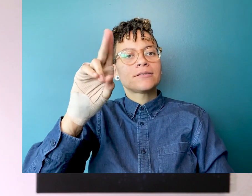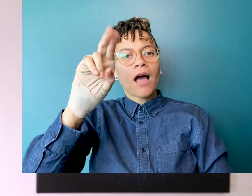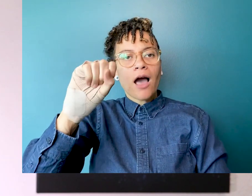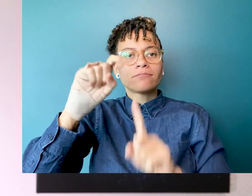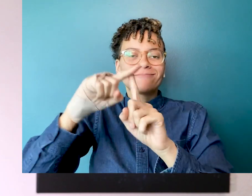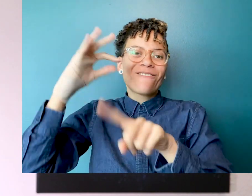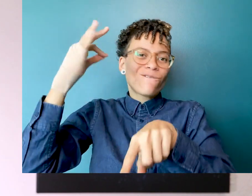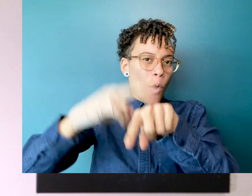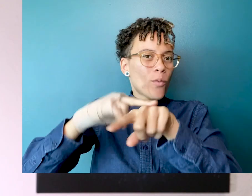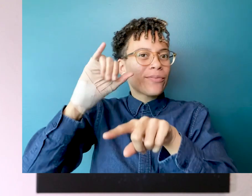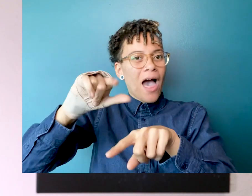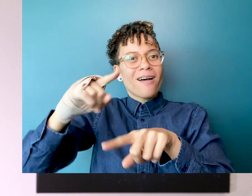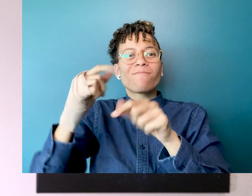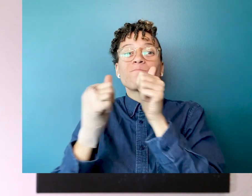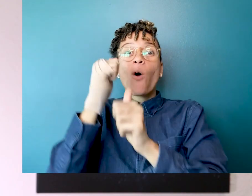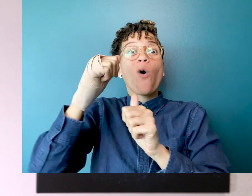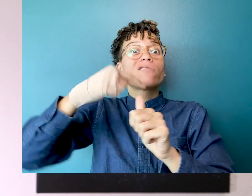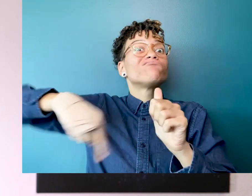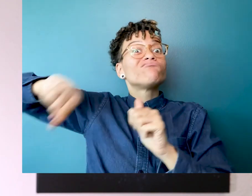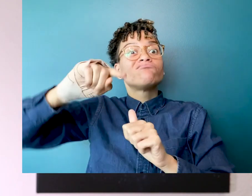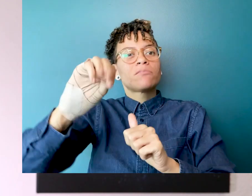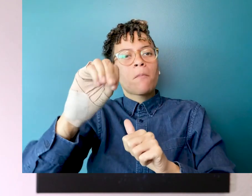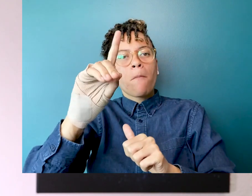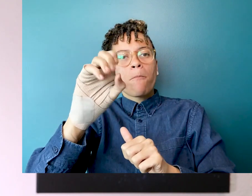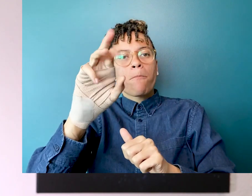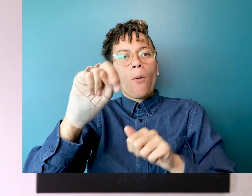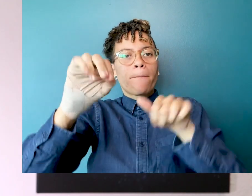this approach to house division has been rediscovered.